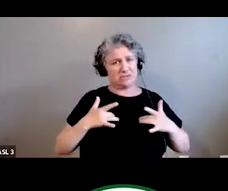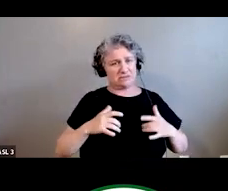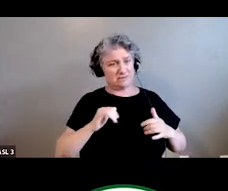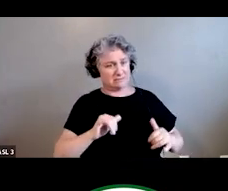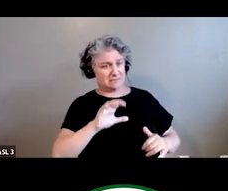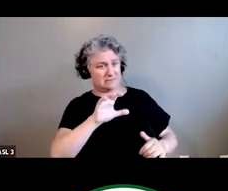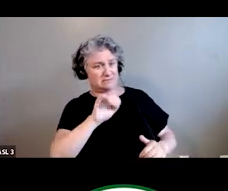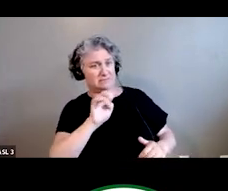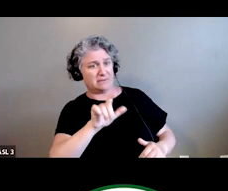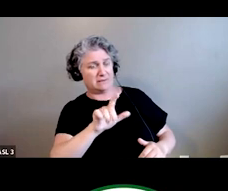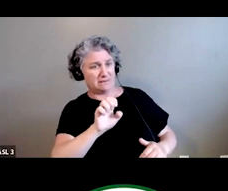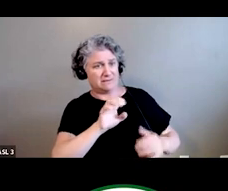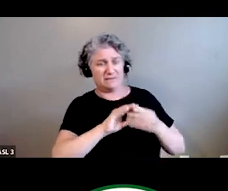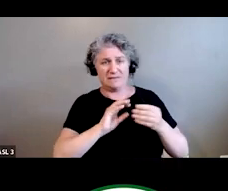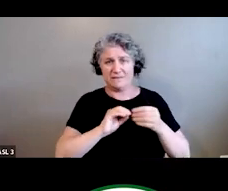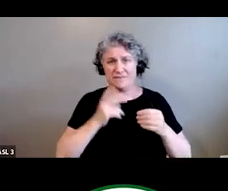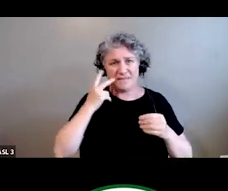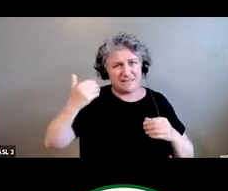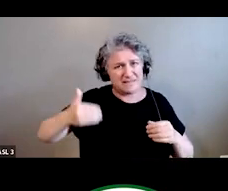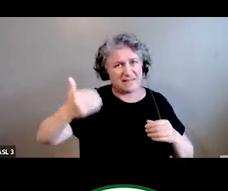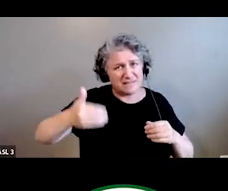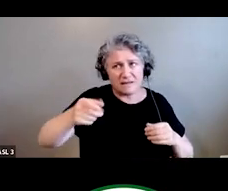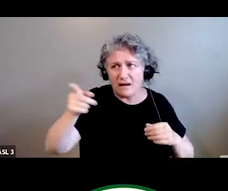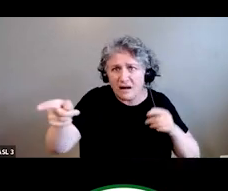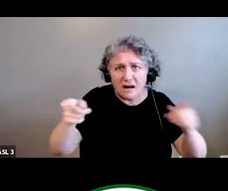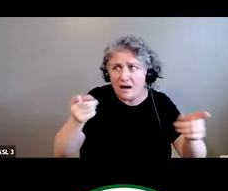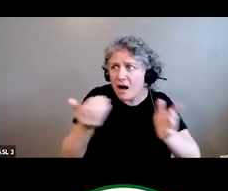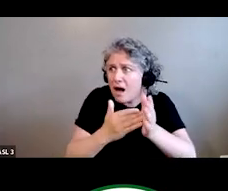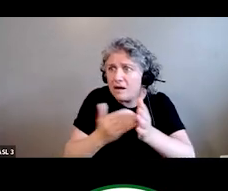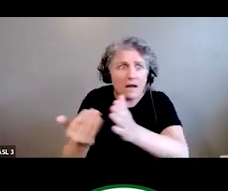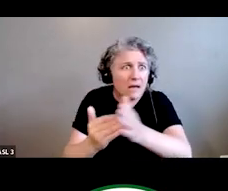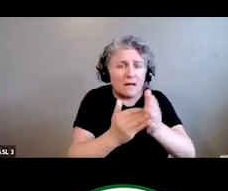that was completely every road we had to get out of our home and we live in the city.